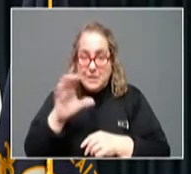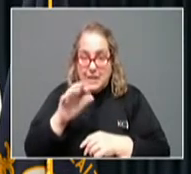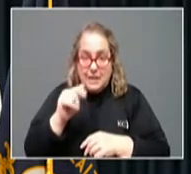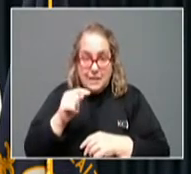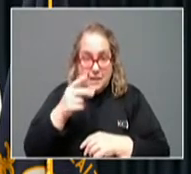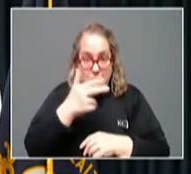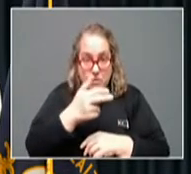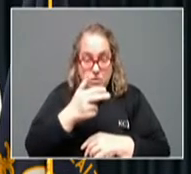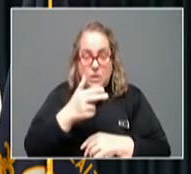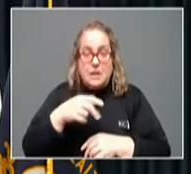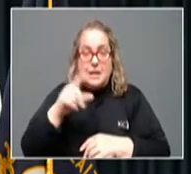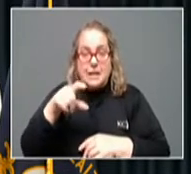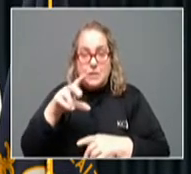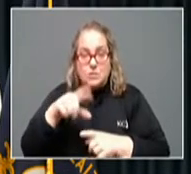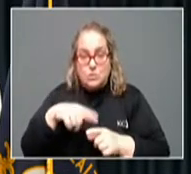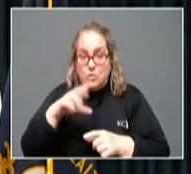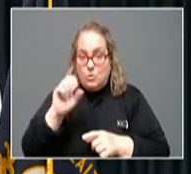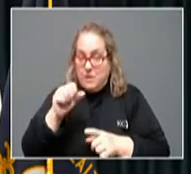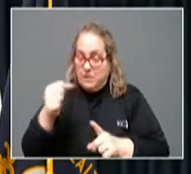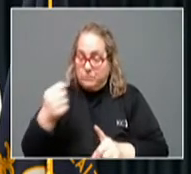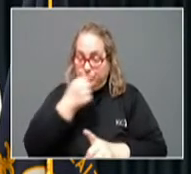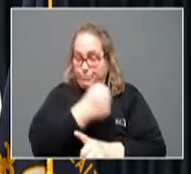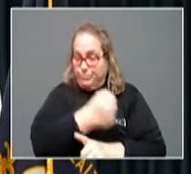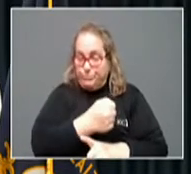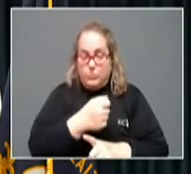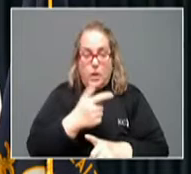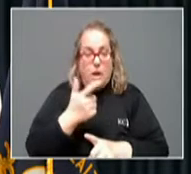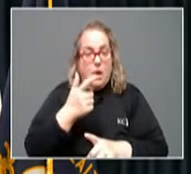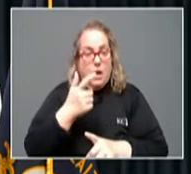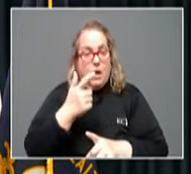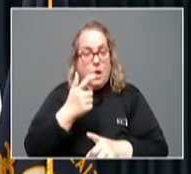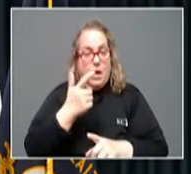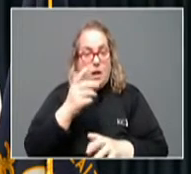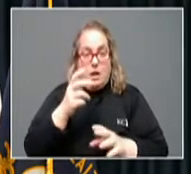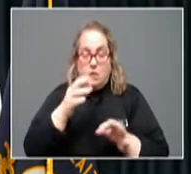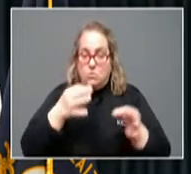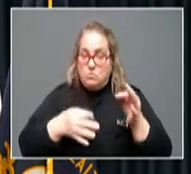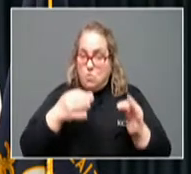prosecuted to the fullest extent of the law. And if this has anything to do